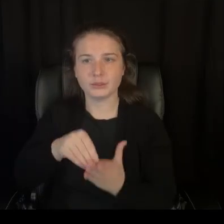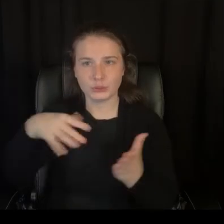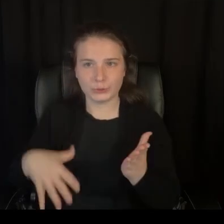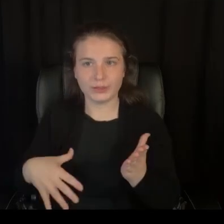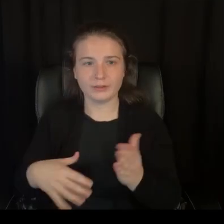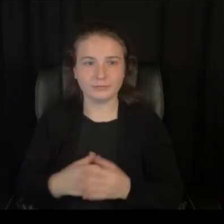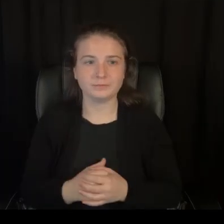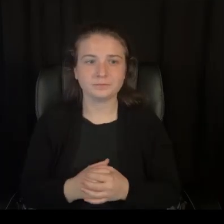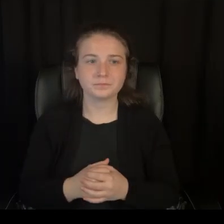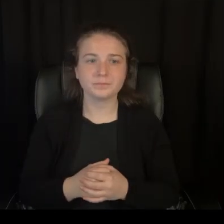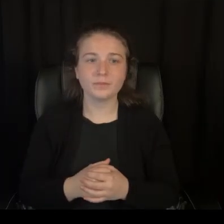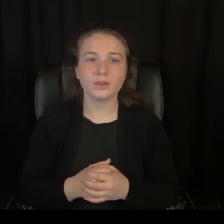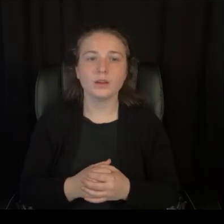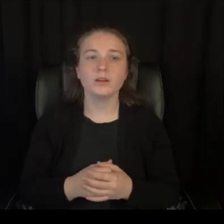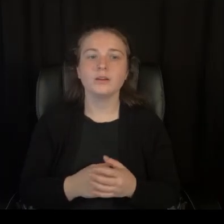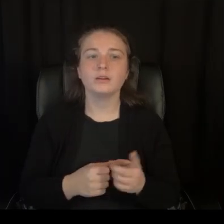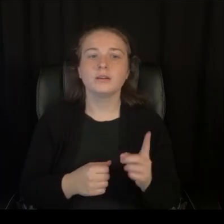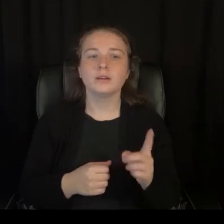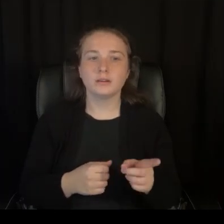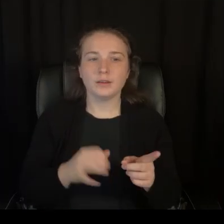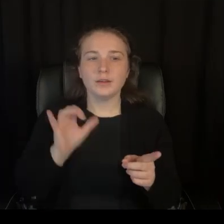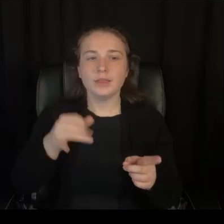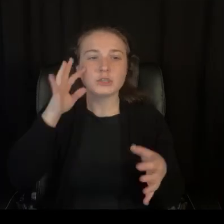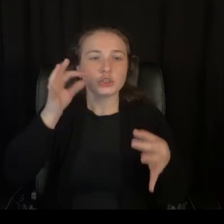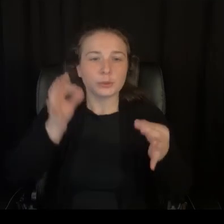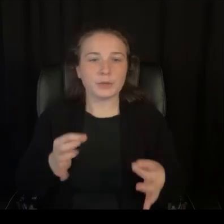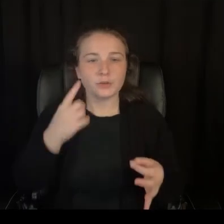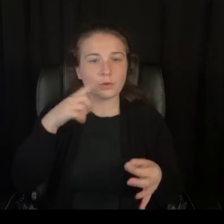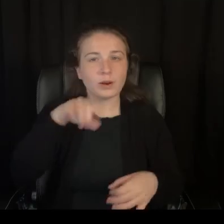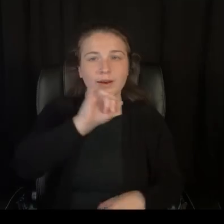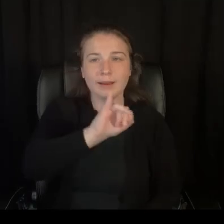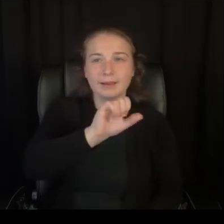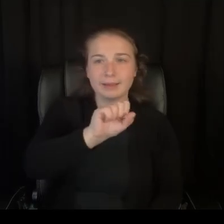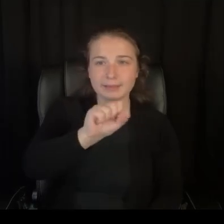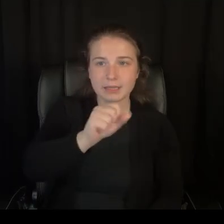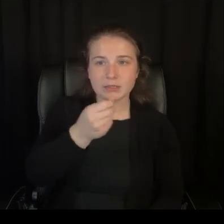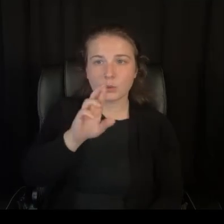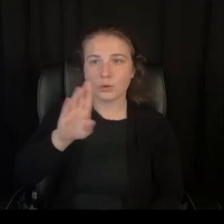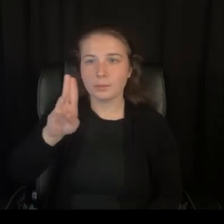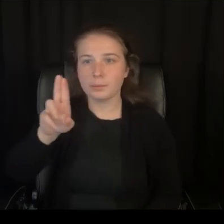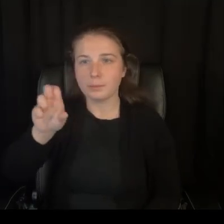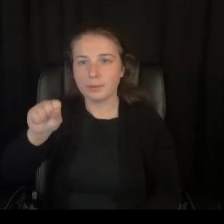Because the determination as to whether an in school suspension or bus suspension